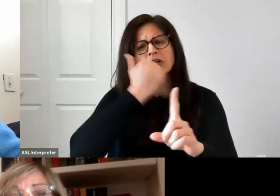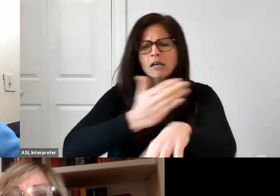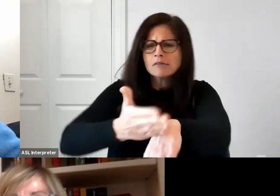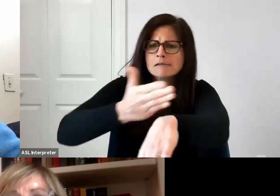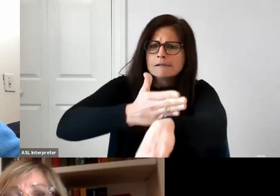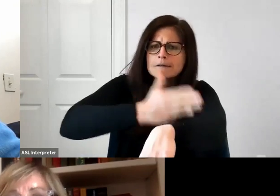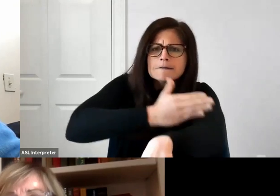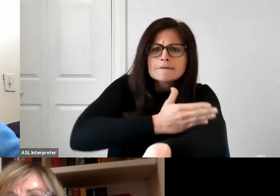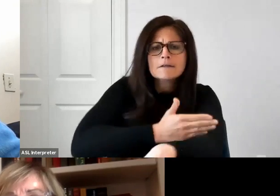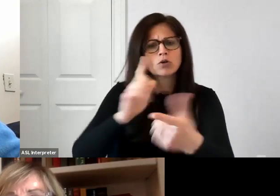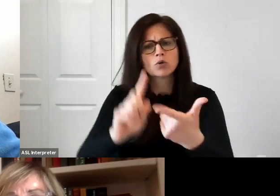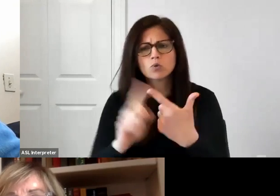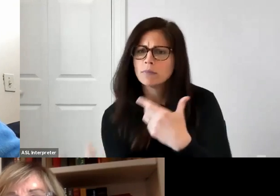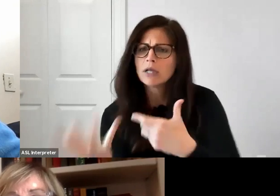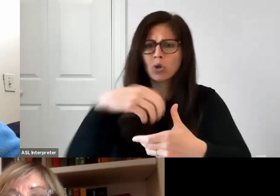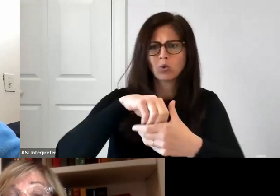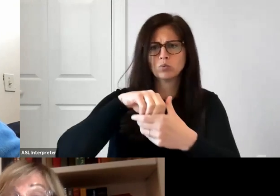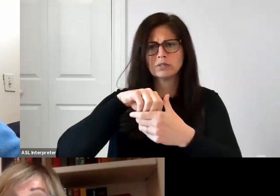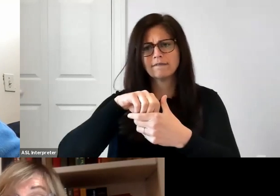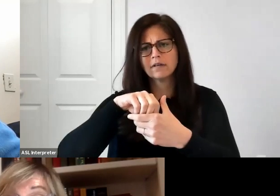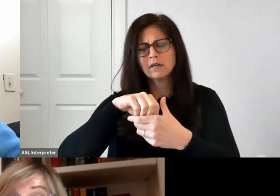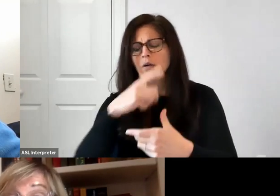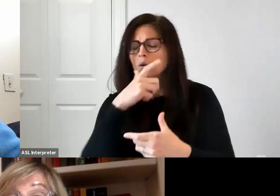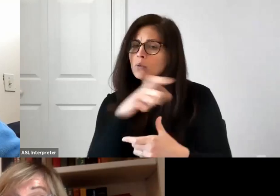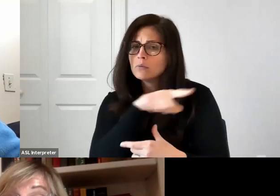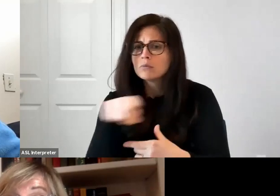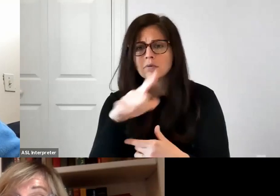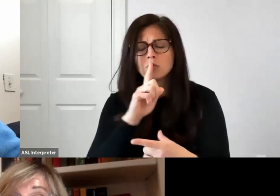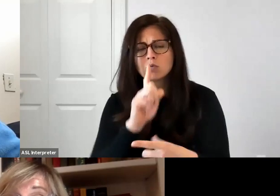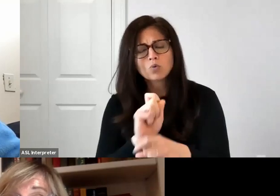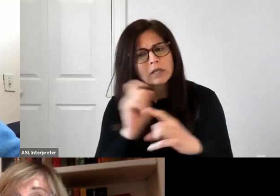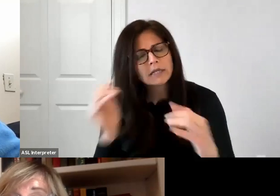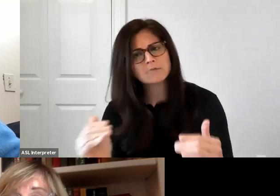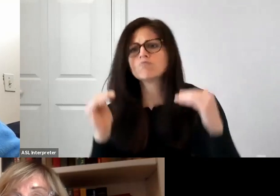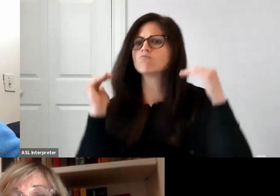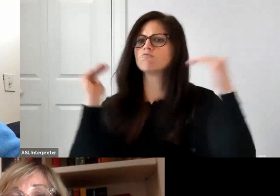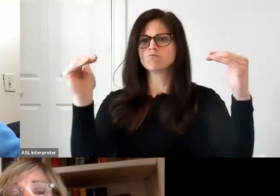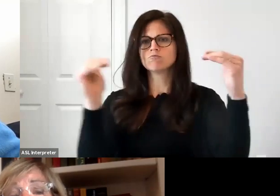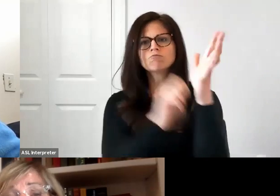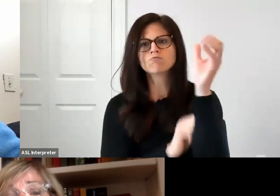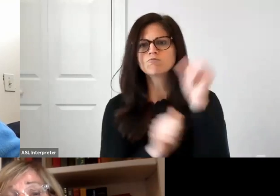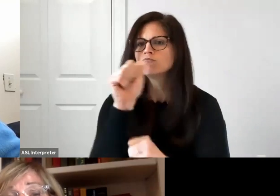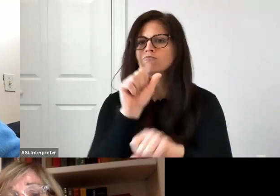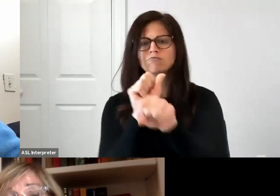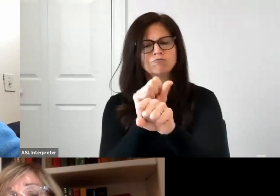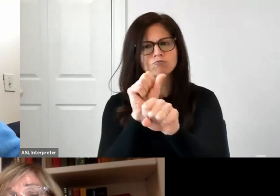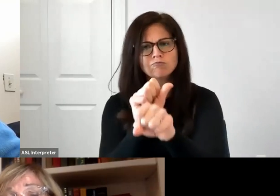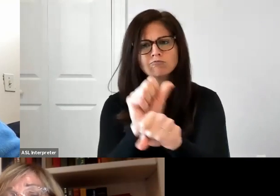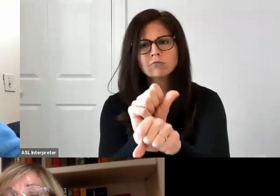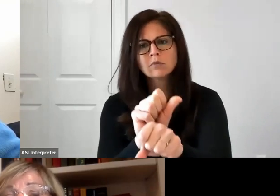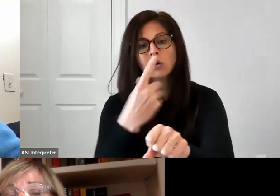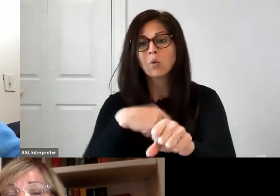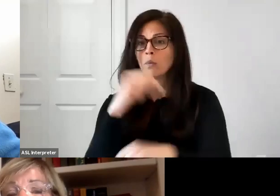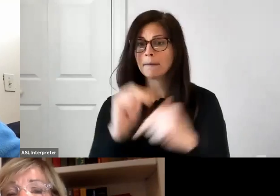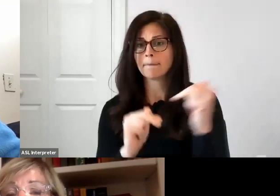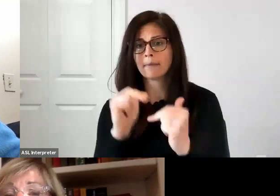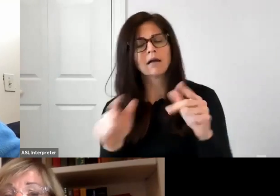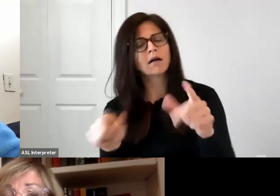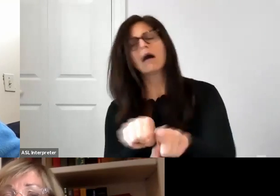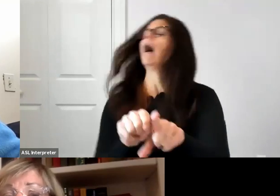to be inclusive, who are really stepping up. We built UP as a way to excite our field